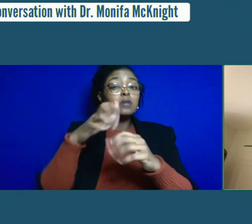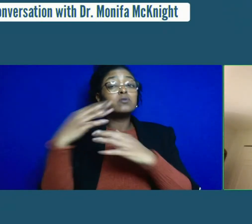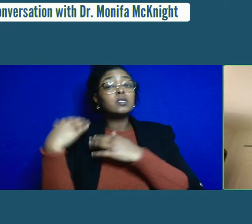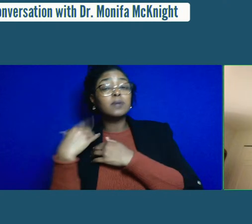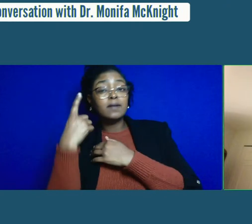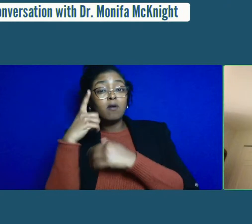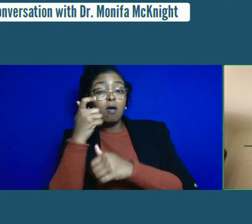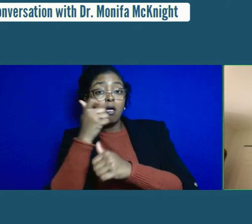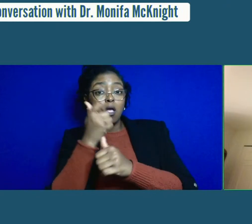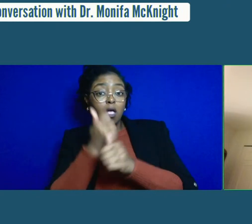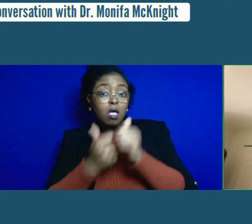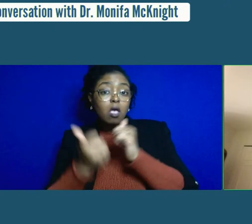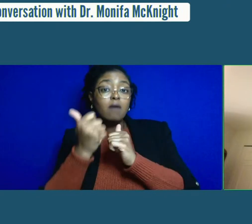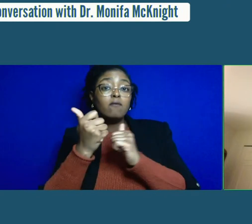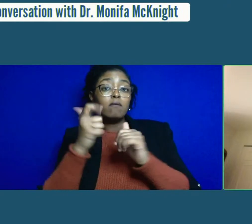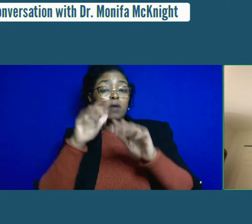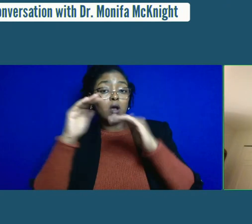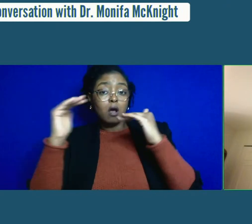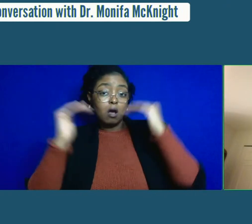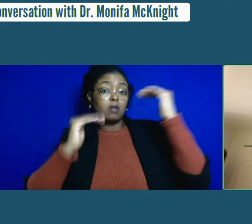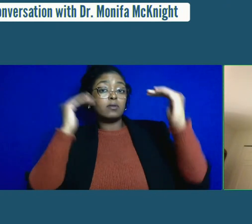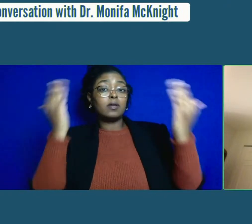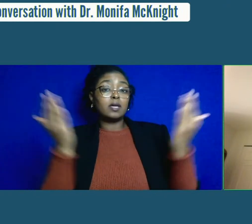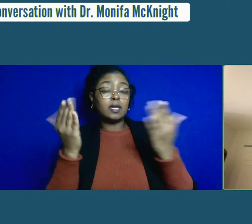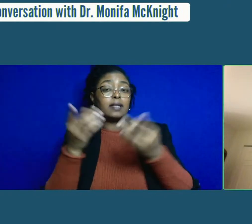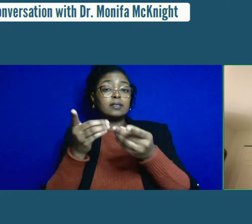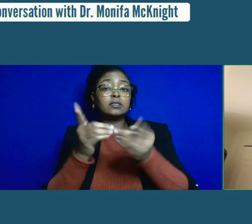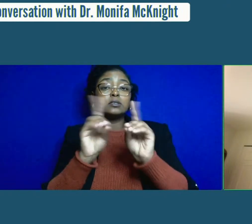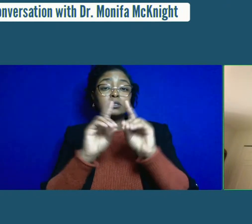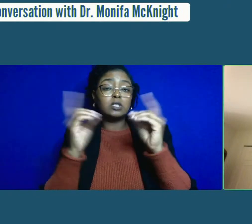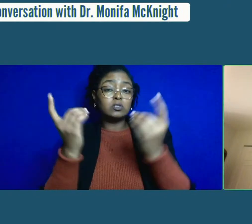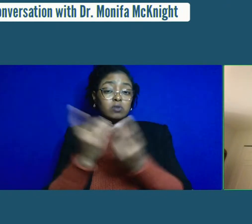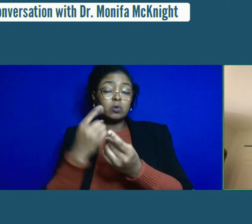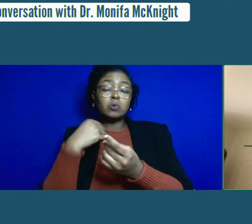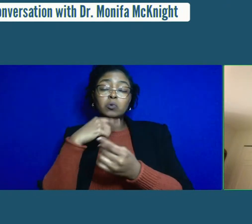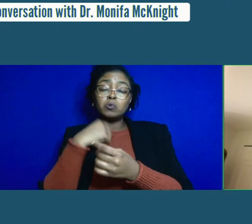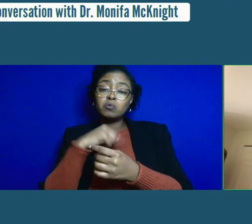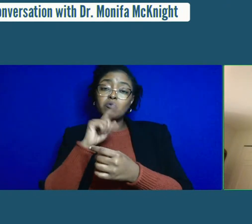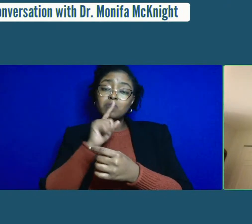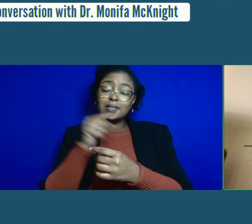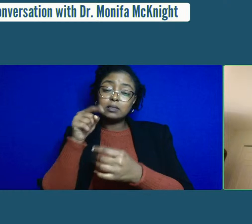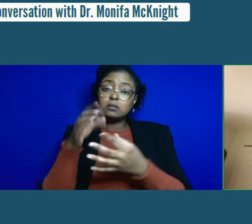M.C.P.S. safety and security is the responsibility of every